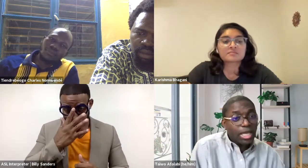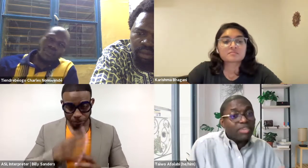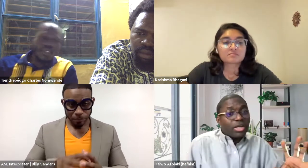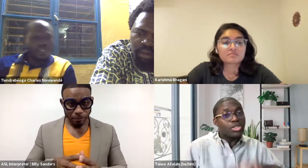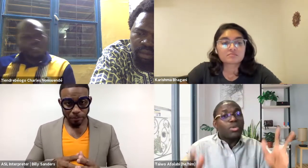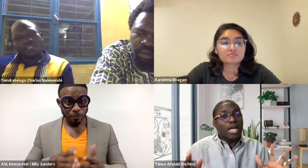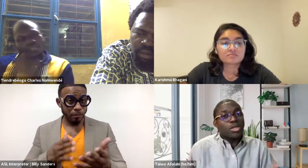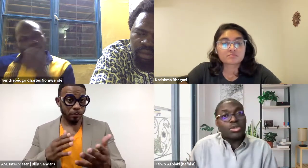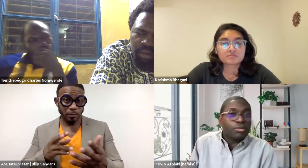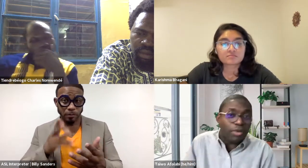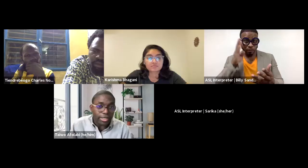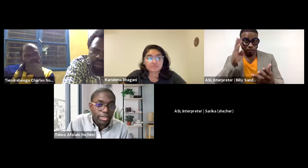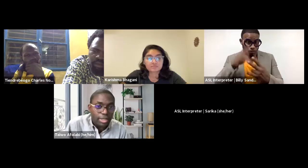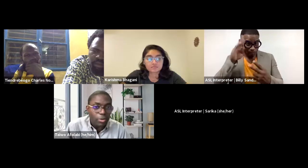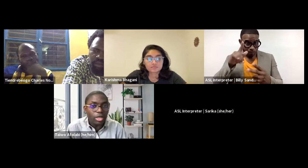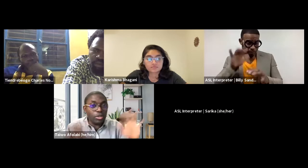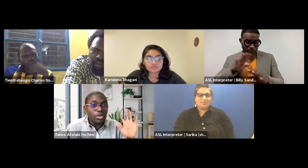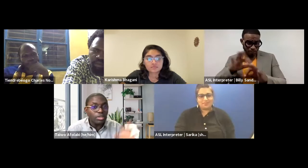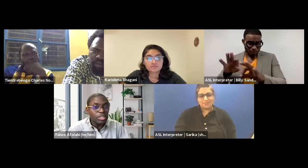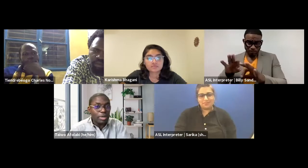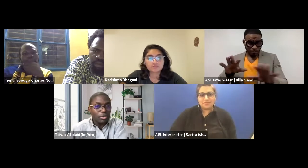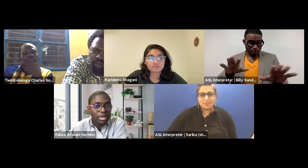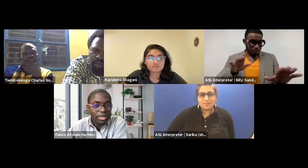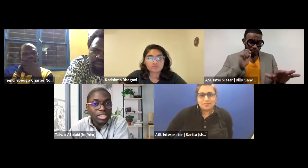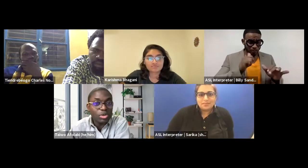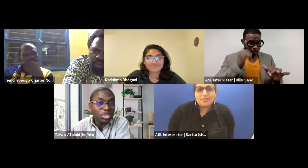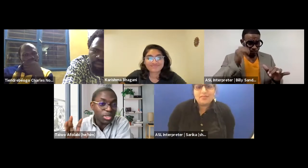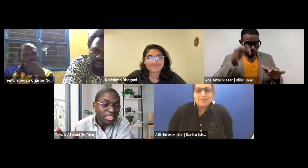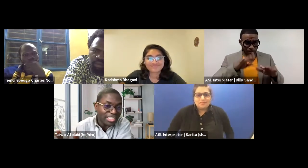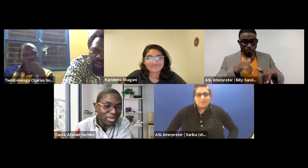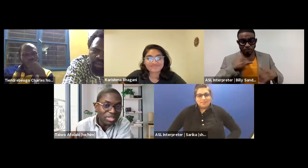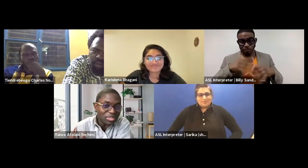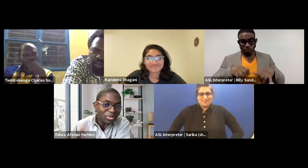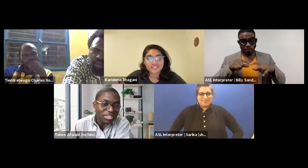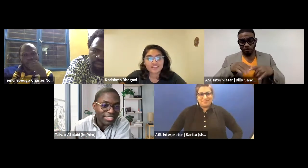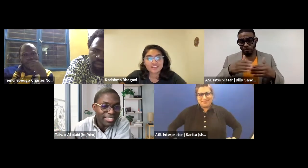And if there is none, that's also fine, we can always cut this part away since we are going to edit it anyway. So, don't worry.